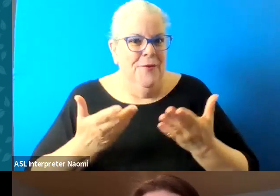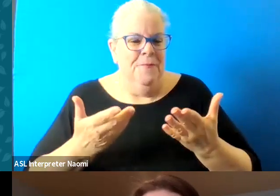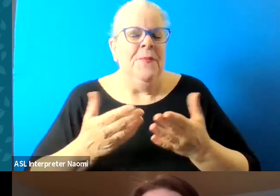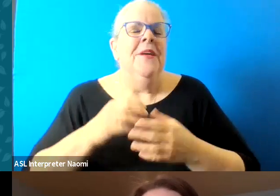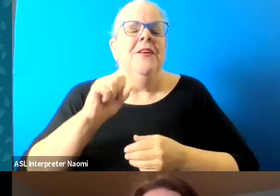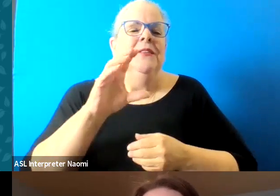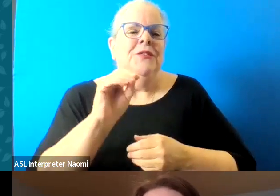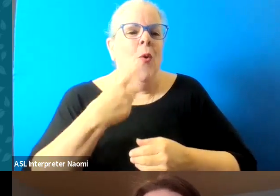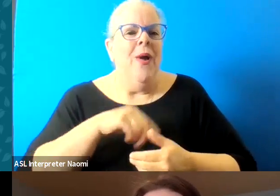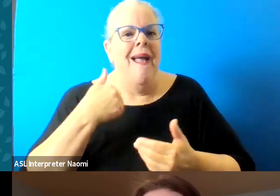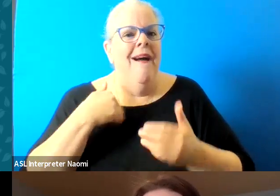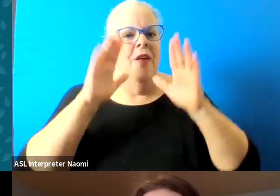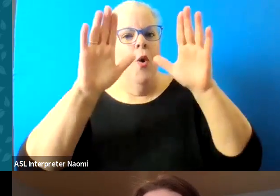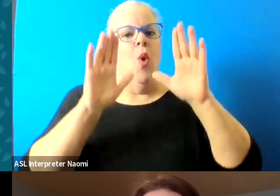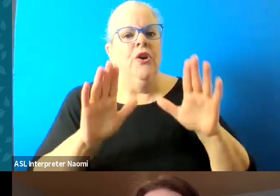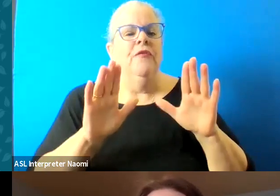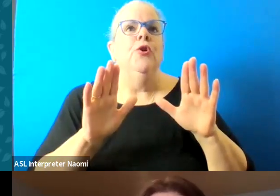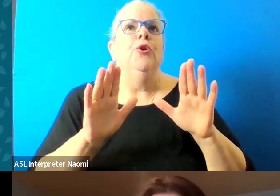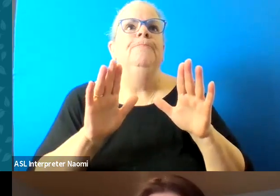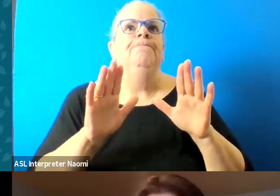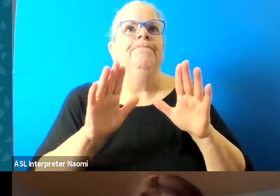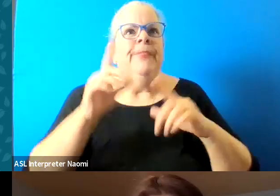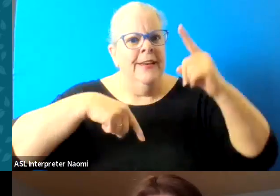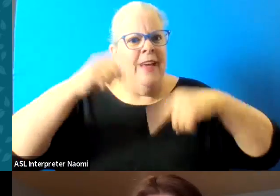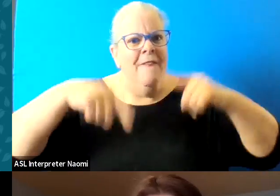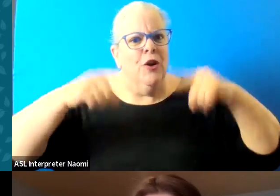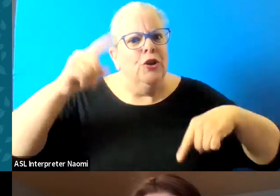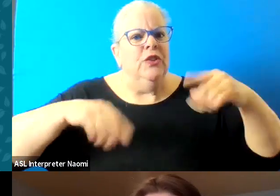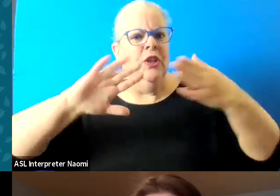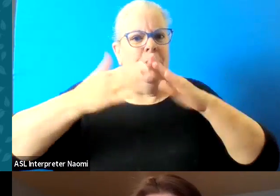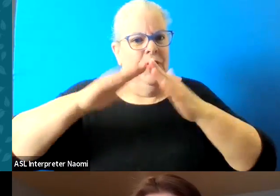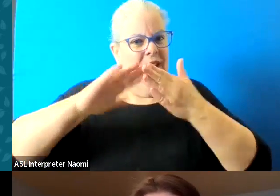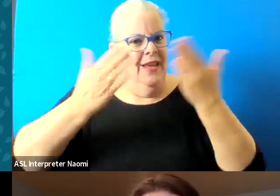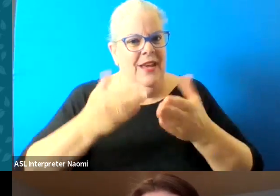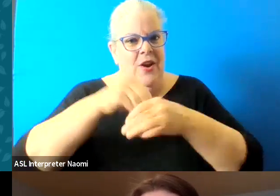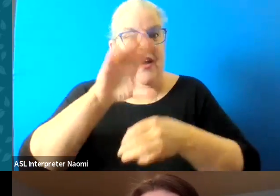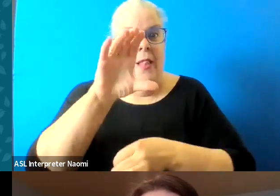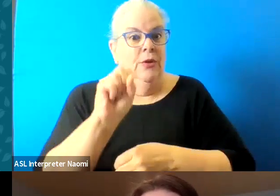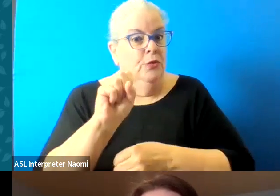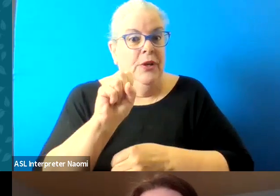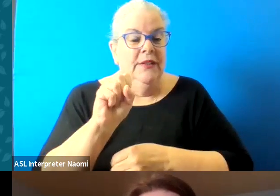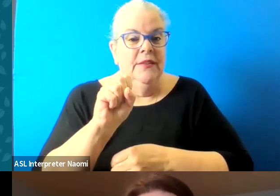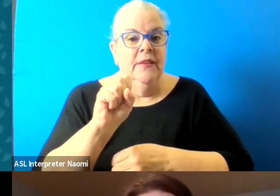So we have such a wonderful, diverse community here in Colorado Springs that is constantly, you know,